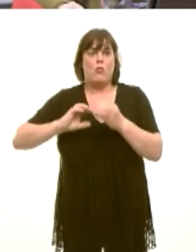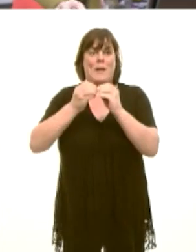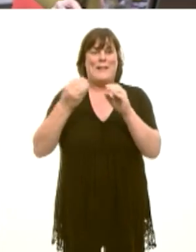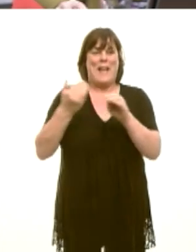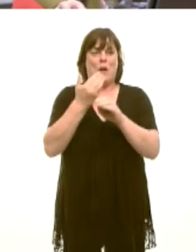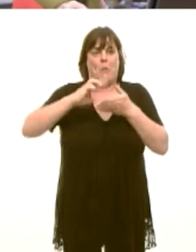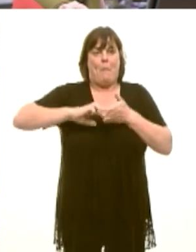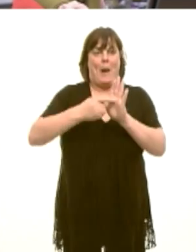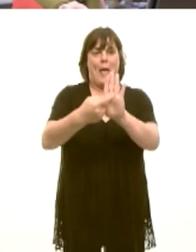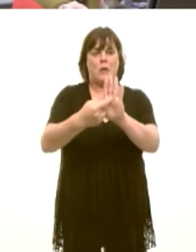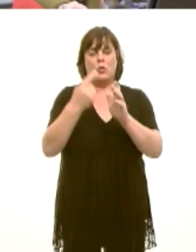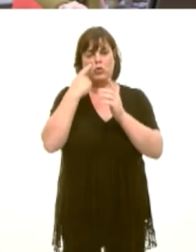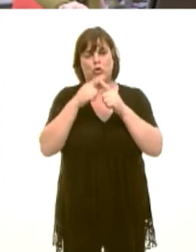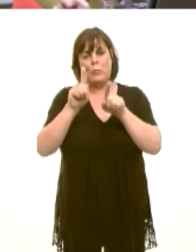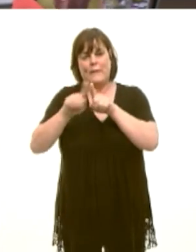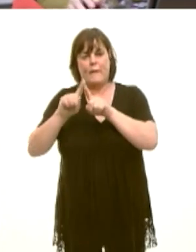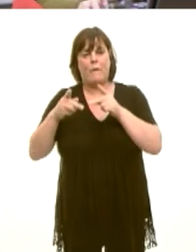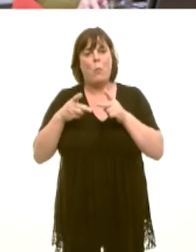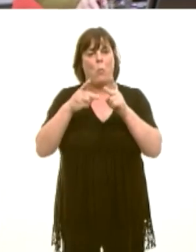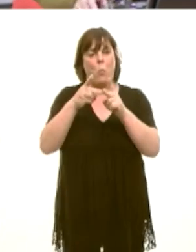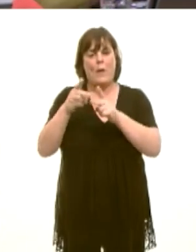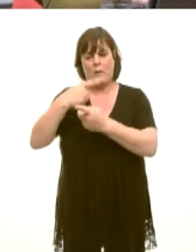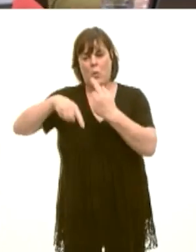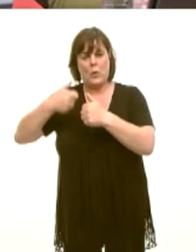that sets out key ways in which we intend to support active travel.